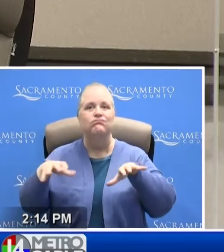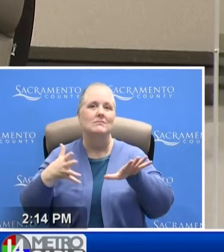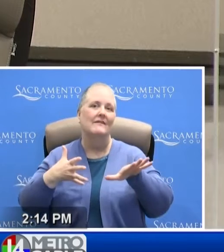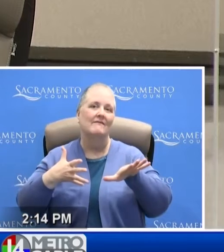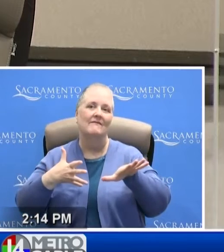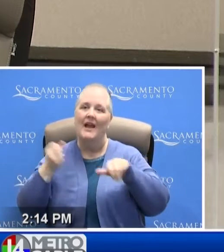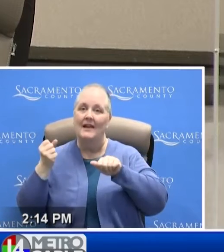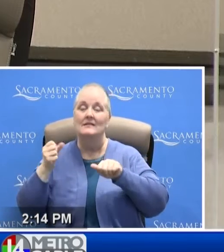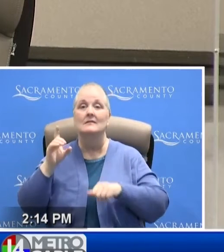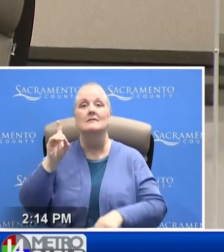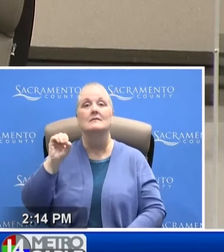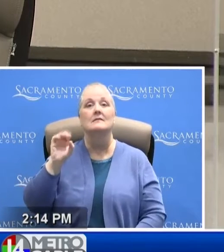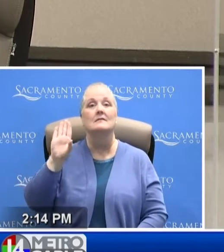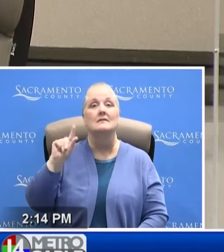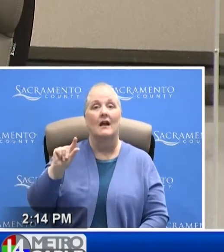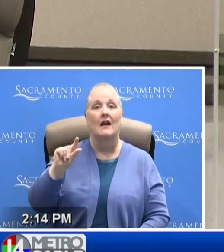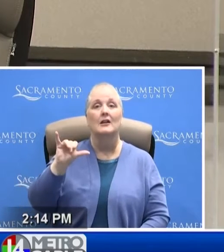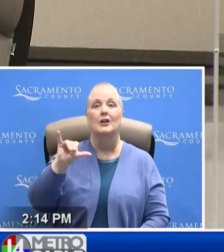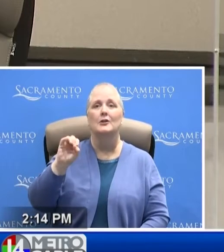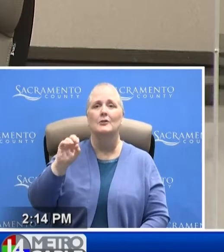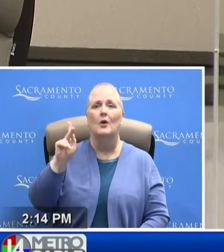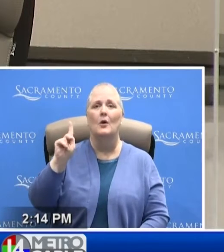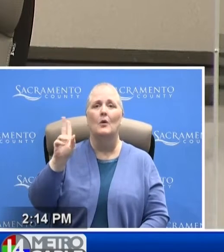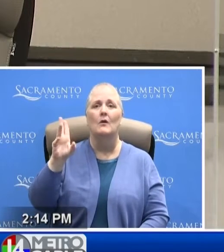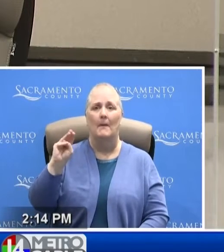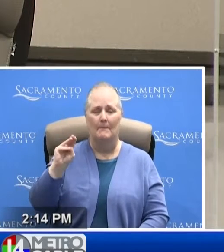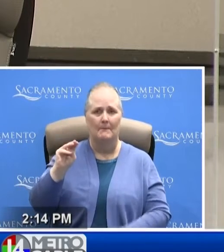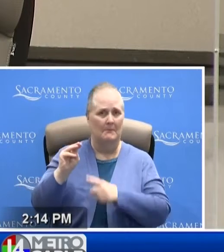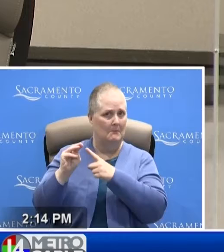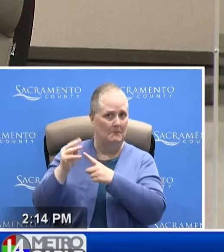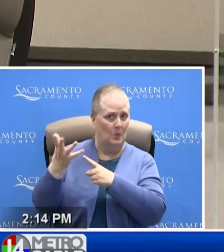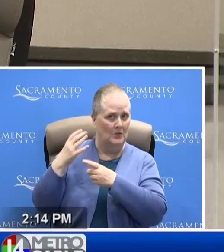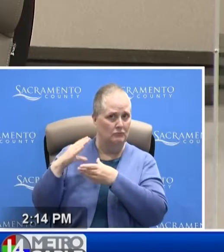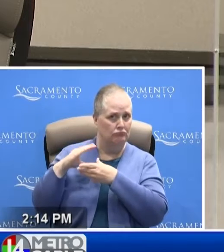Doug Yoakam is out there. I don't know if he wished to say a couple words.